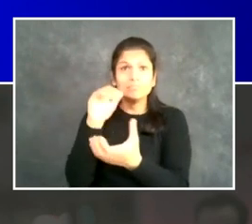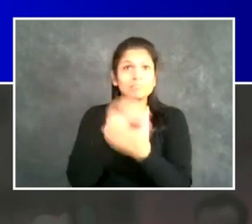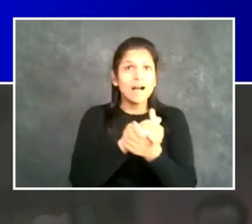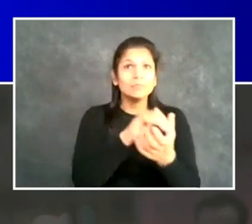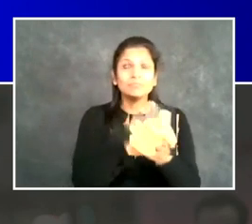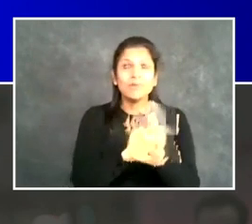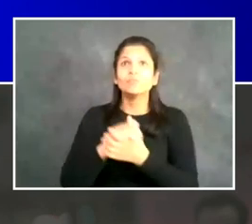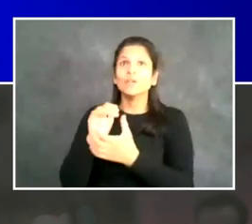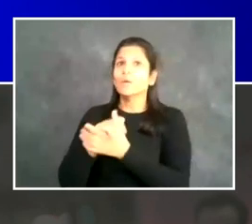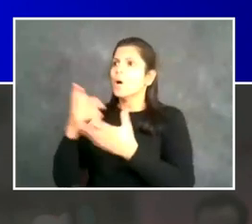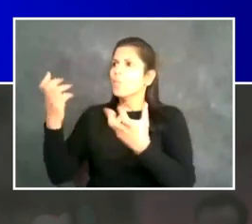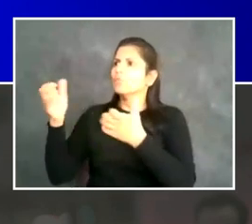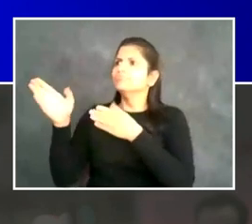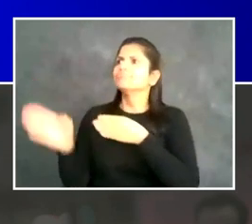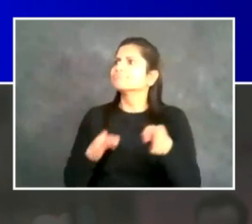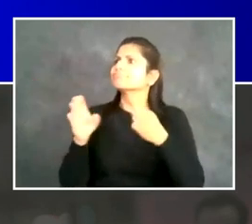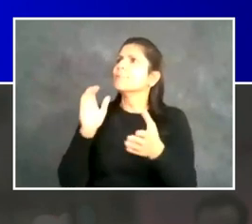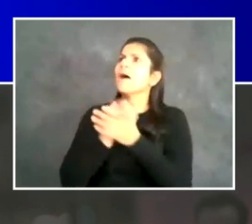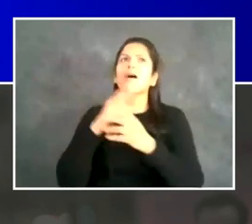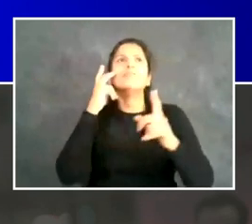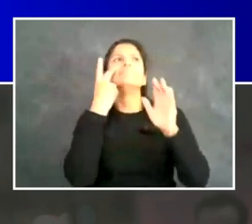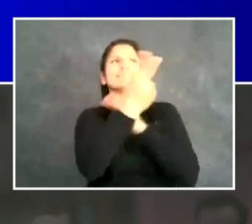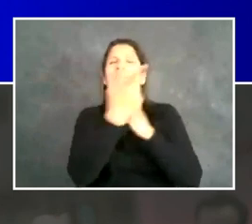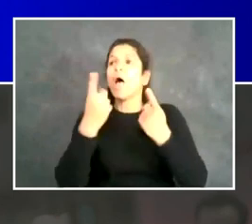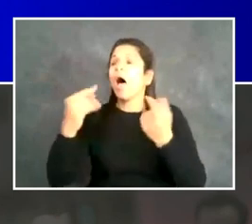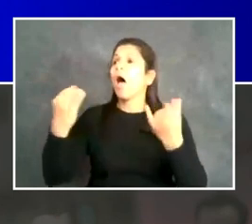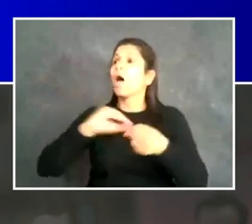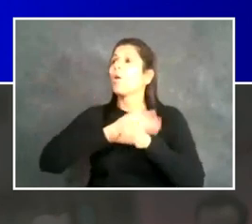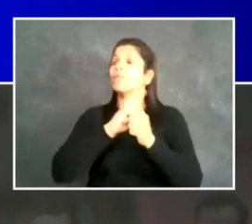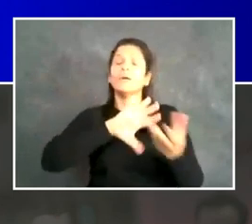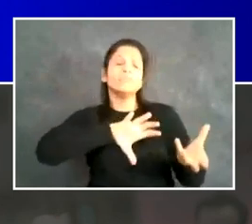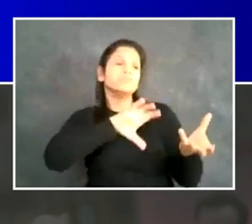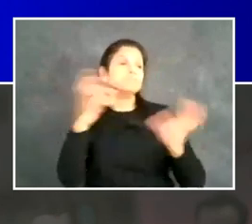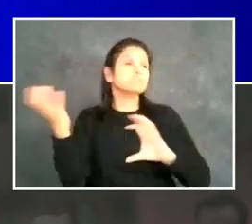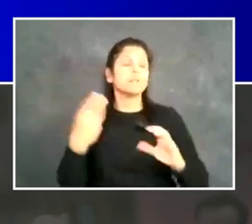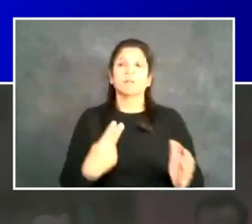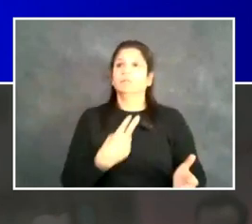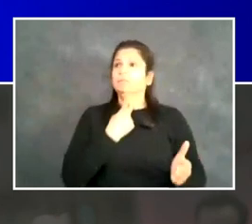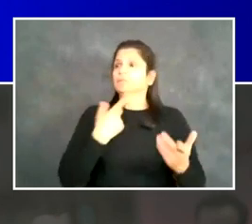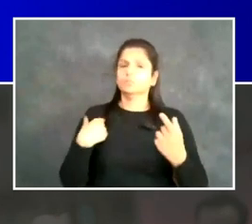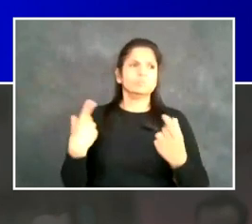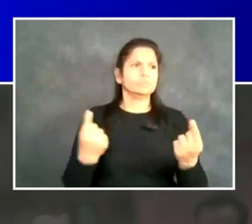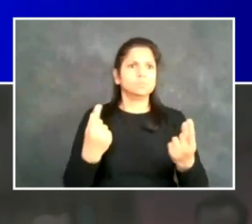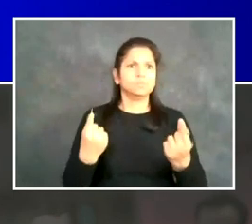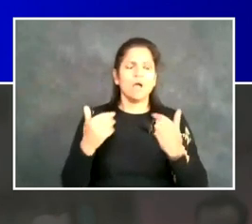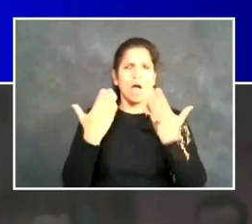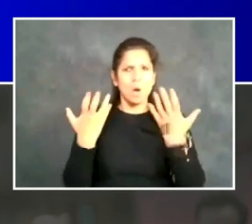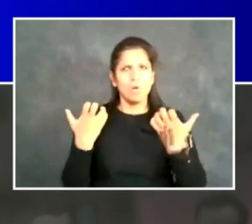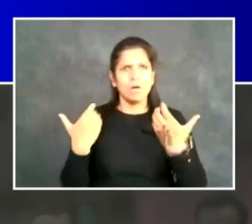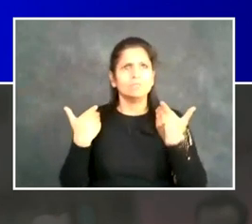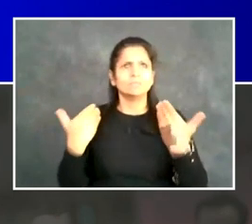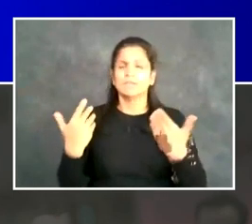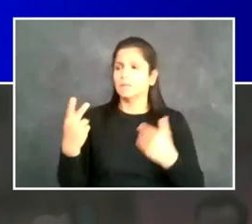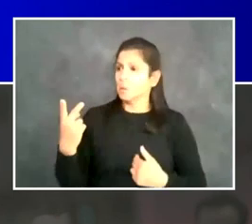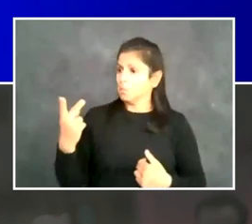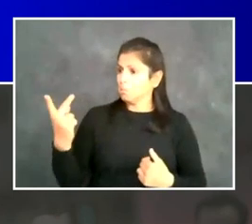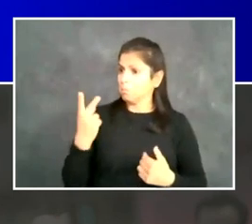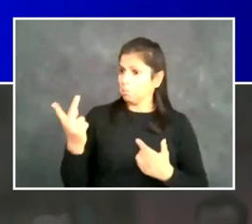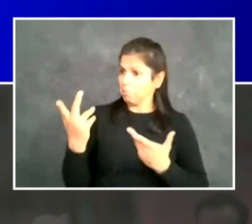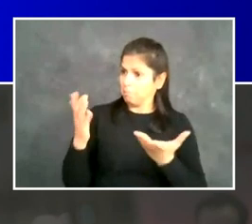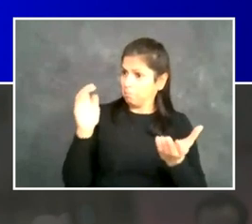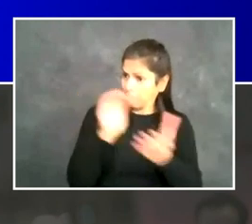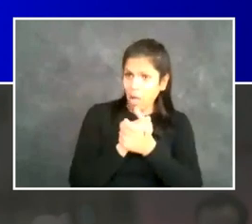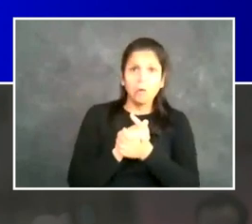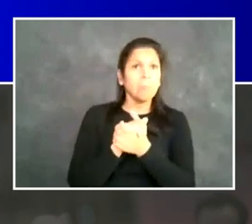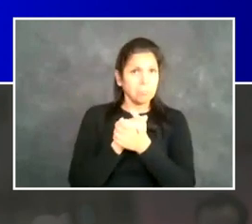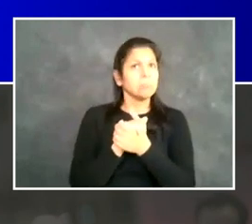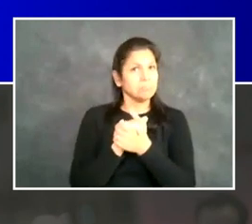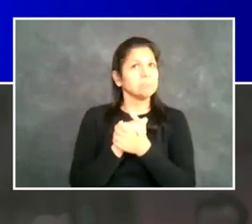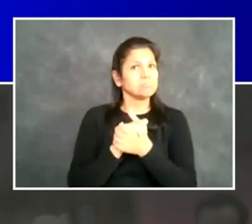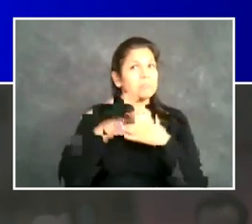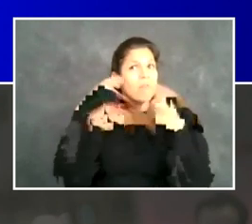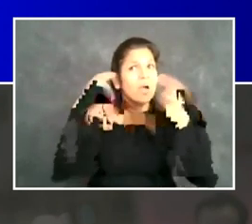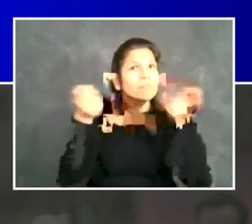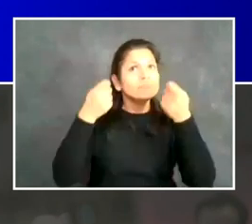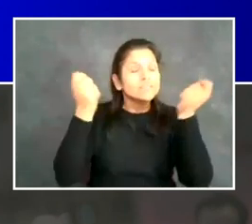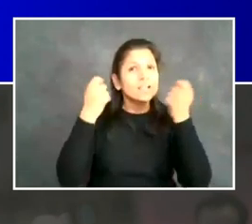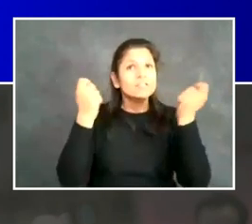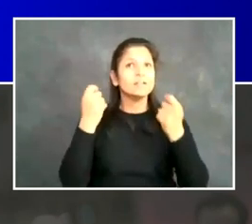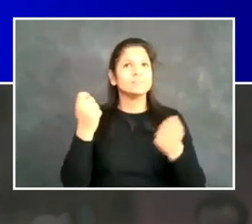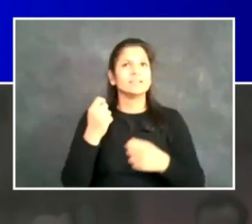AND WE ARE COMING UP ON OUR